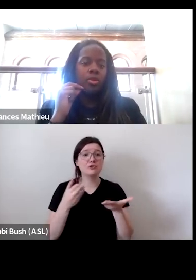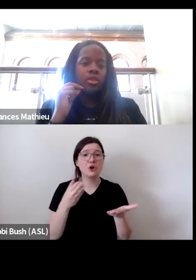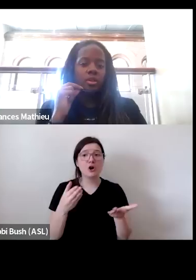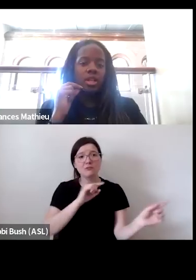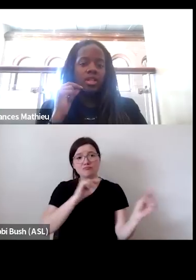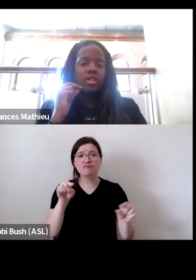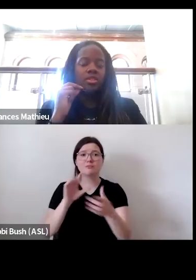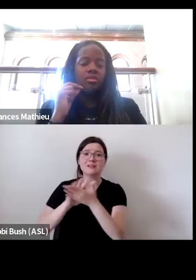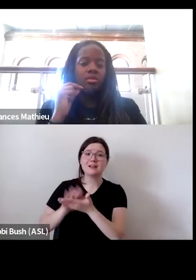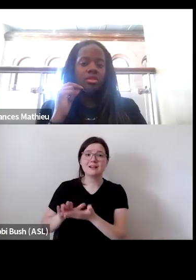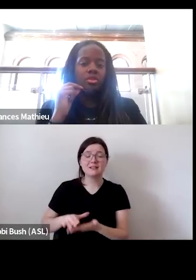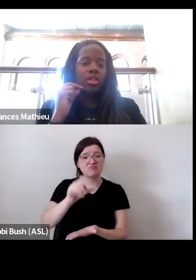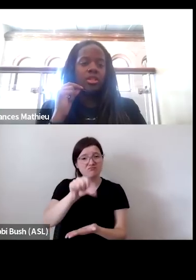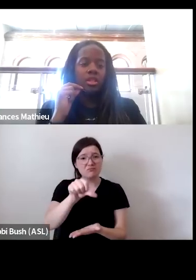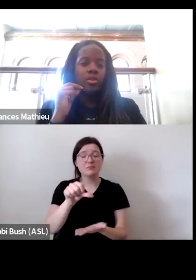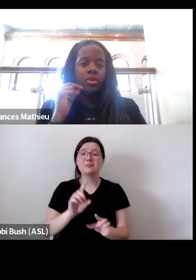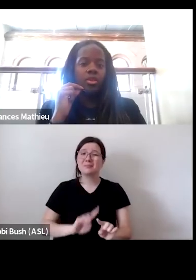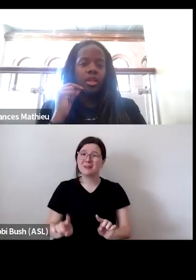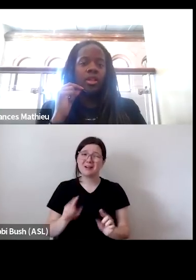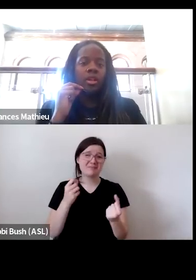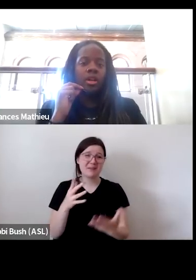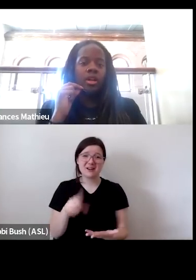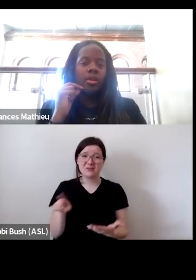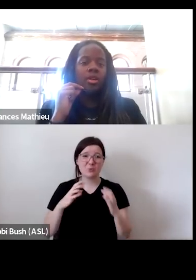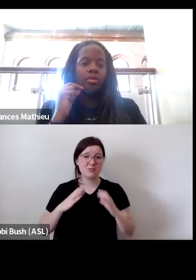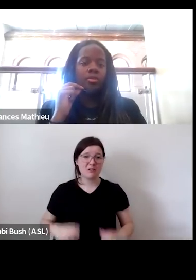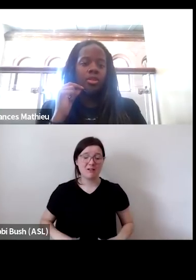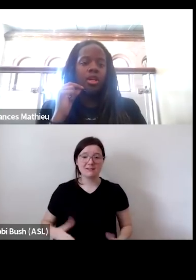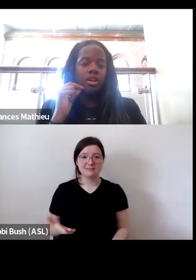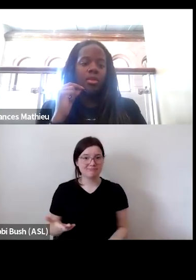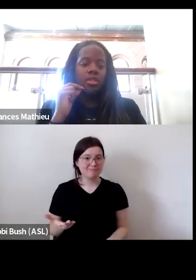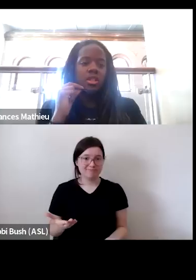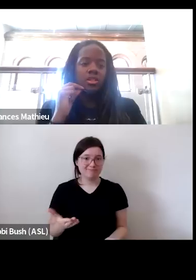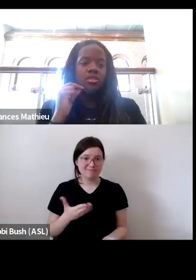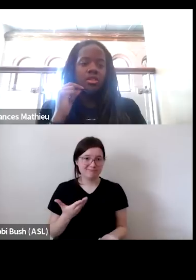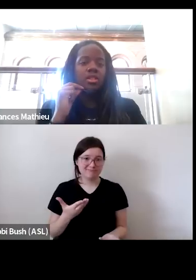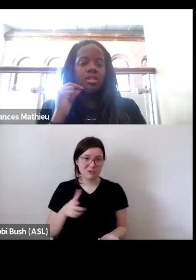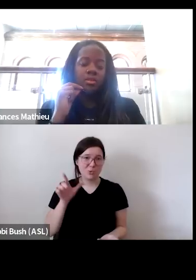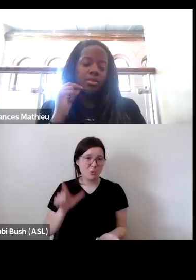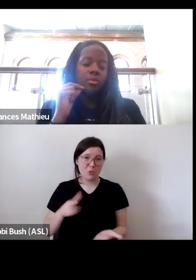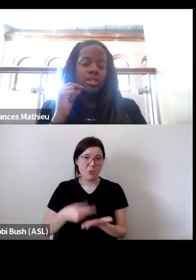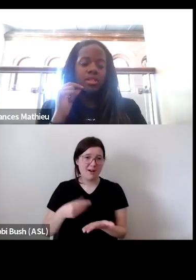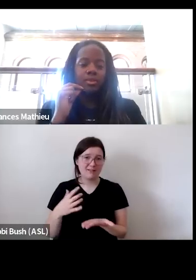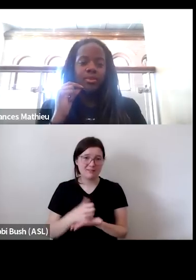most of the clients that are struggling and dealing with hoarding come from low economic standard places.